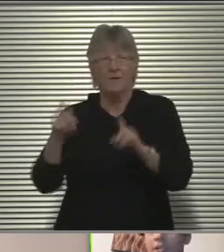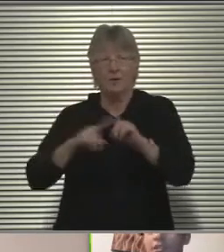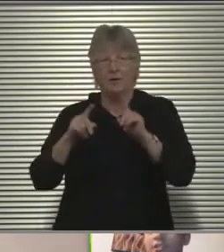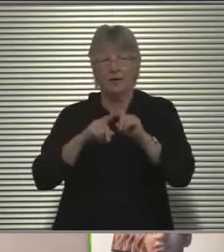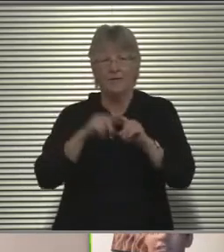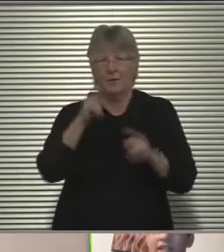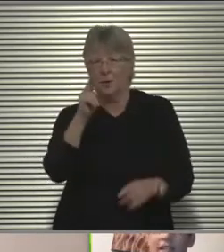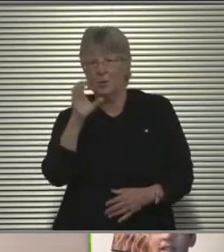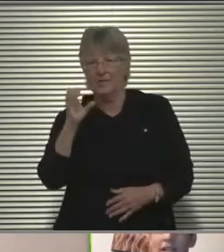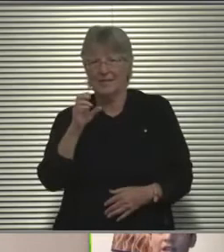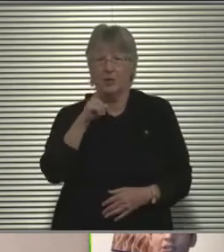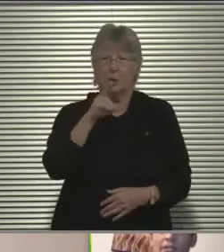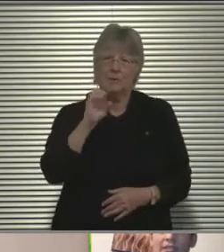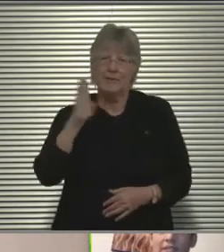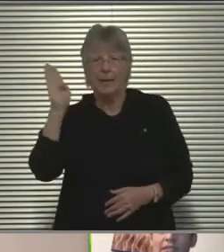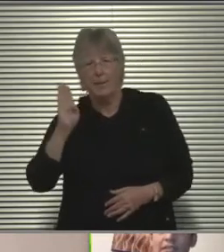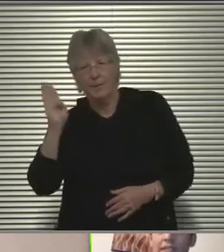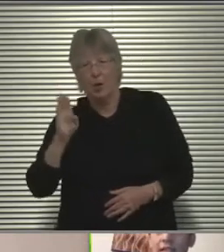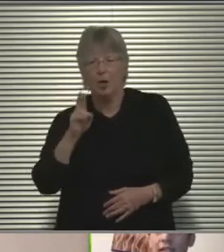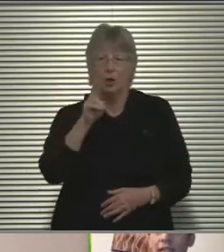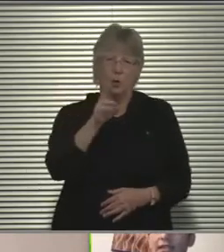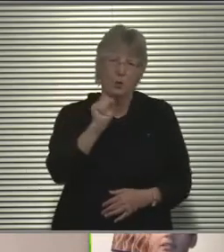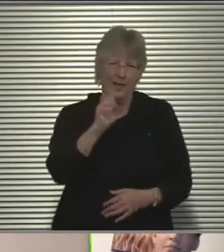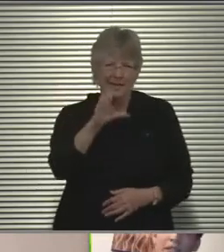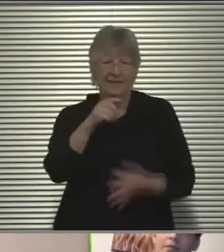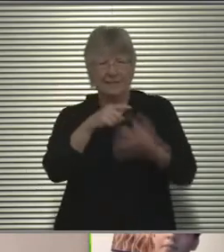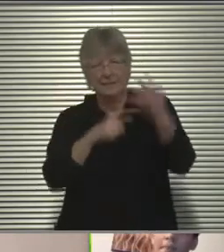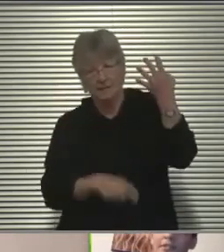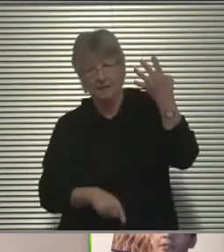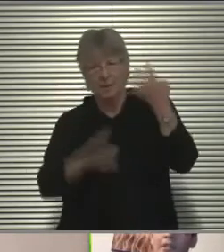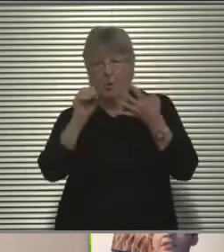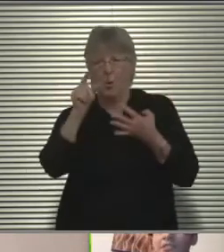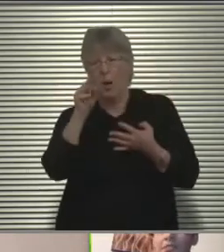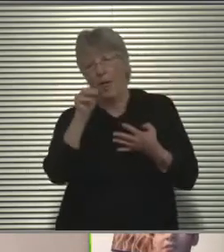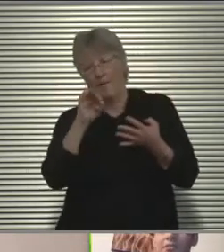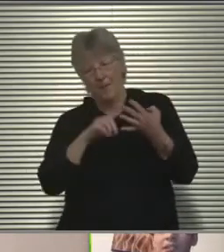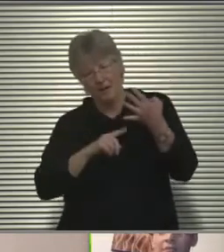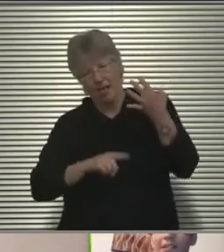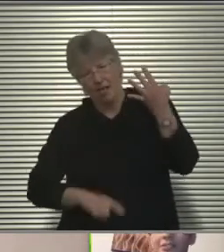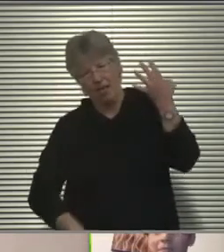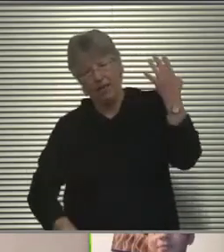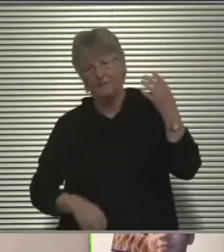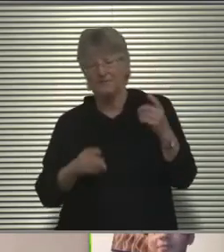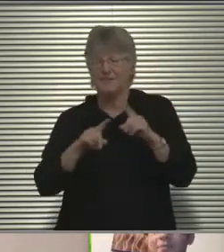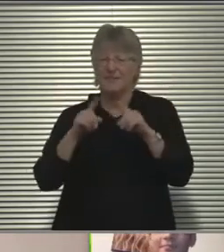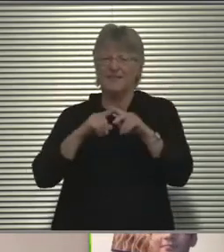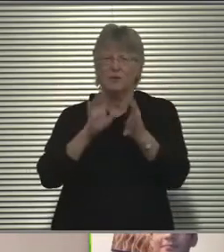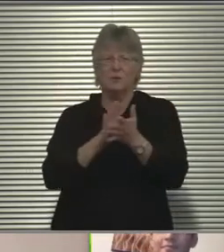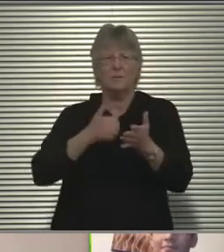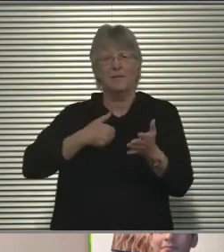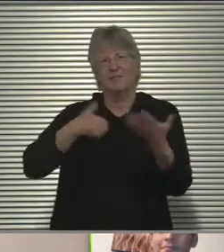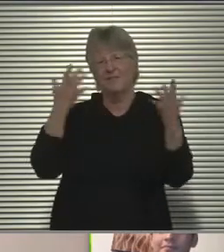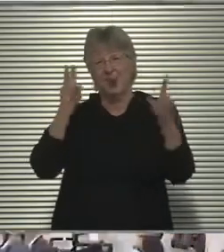to UC Berkeley, UCLA, USC, Columbia. So yeah, there's some other schools that I've applied to.